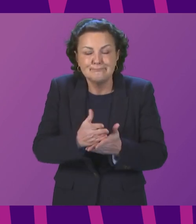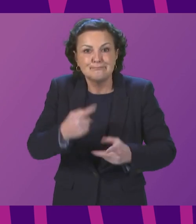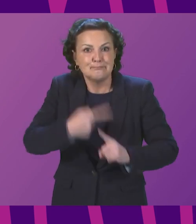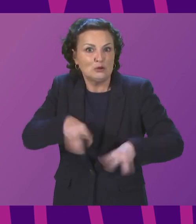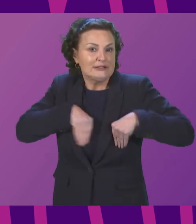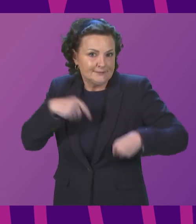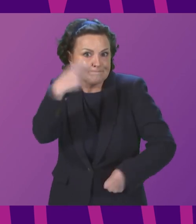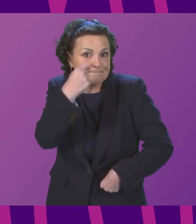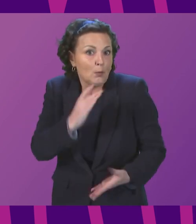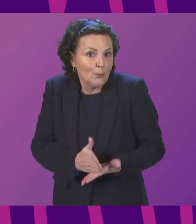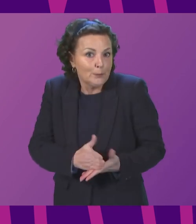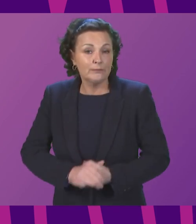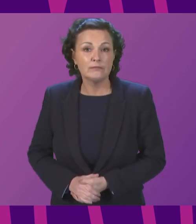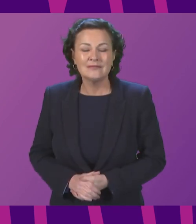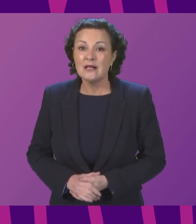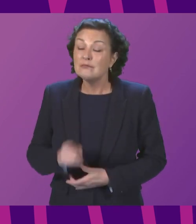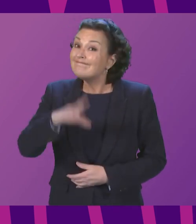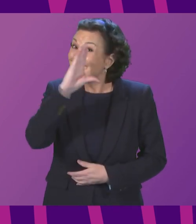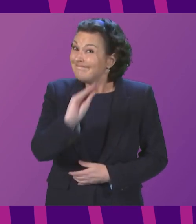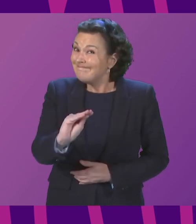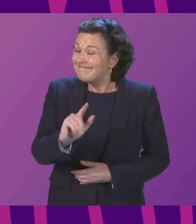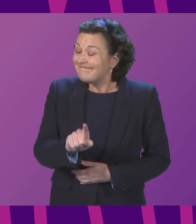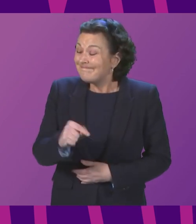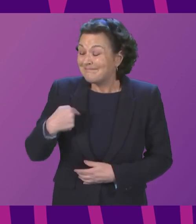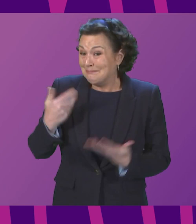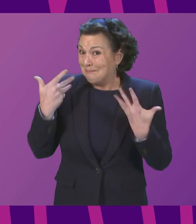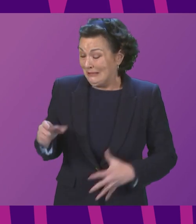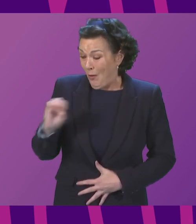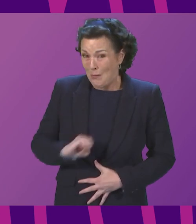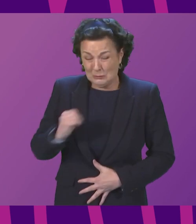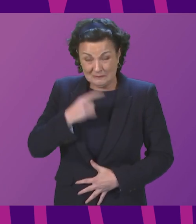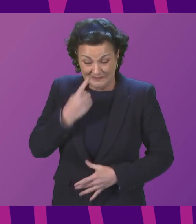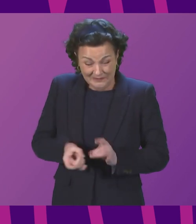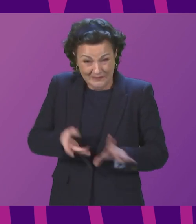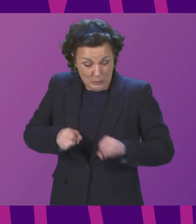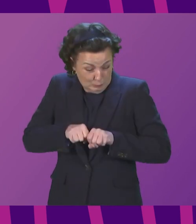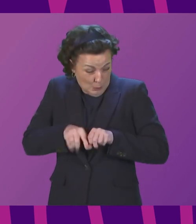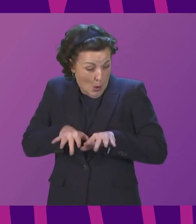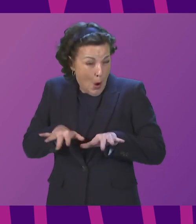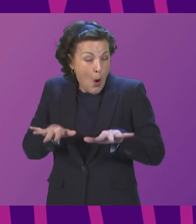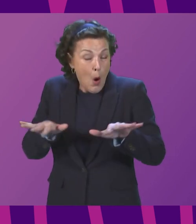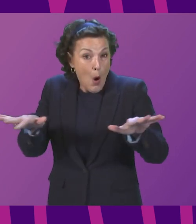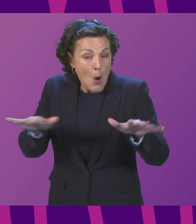However, the rapid and very widespread transmission of omicron is such that the daily recorded